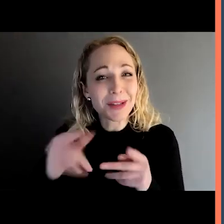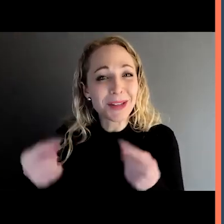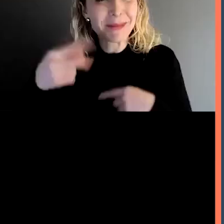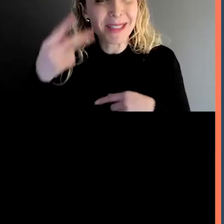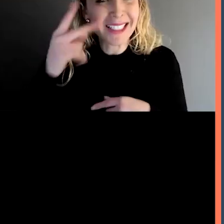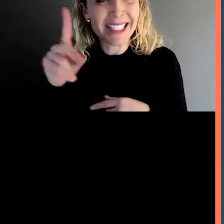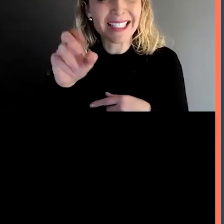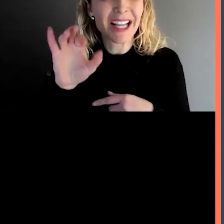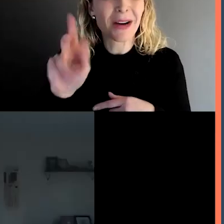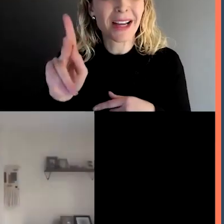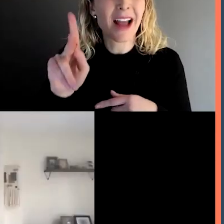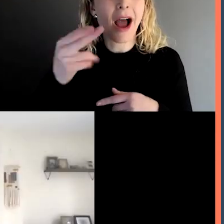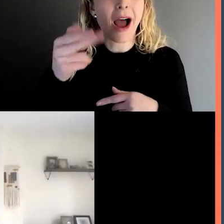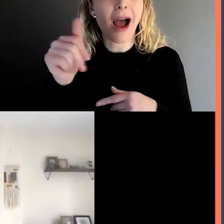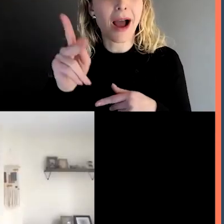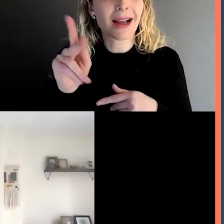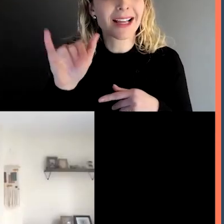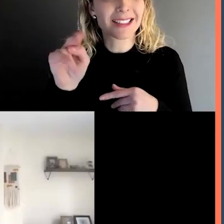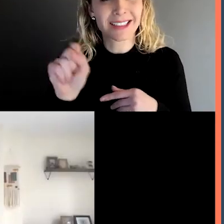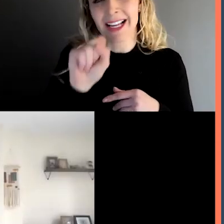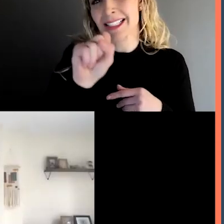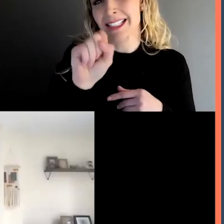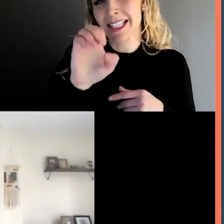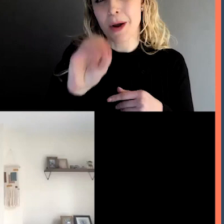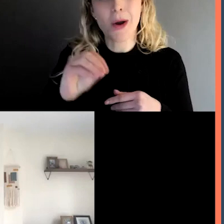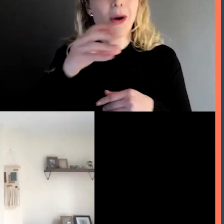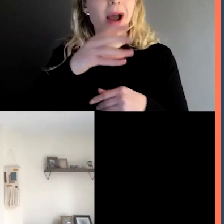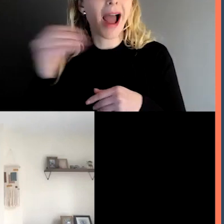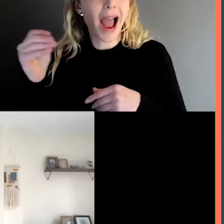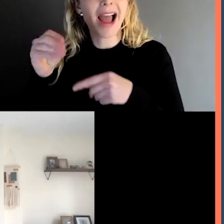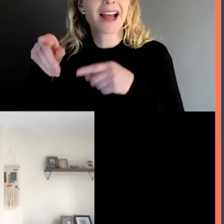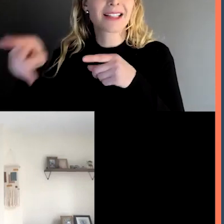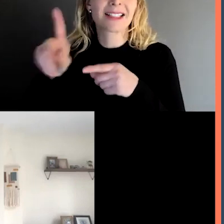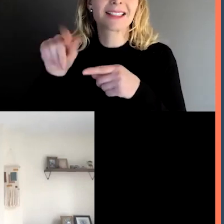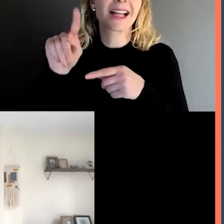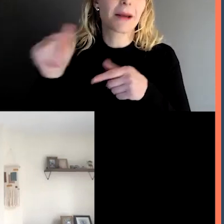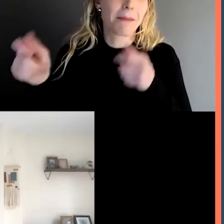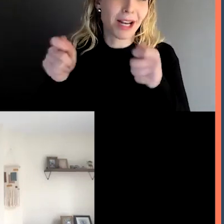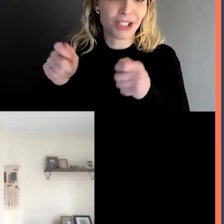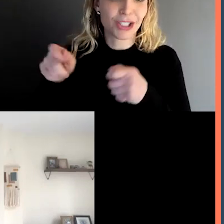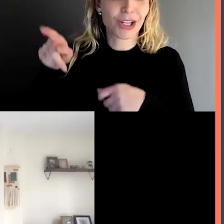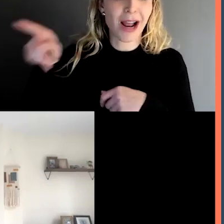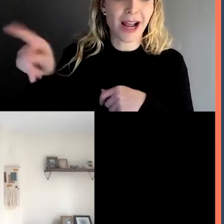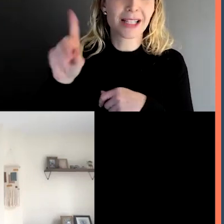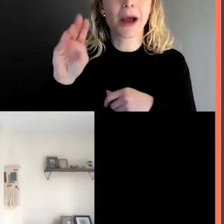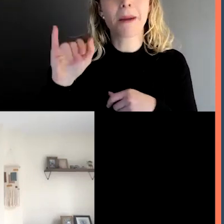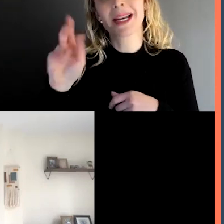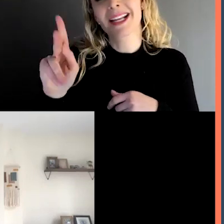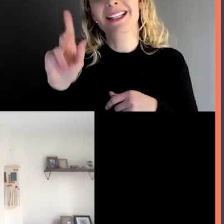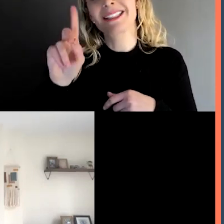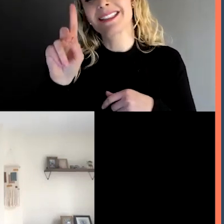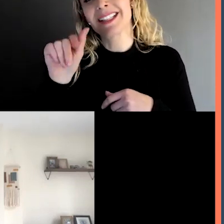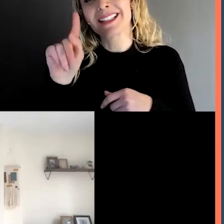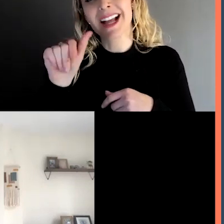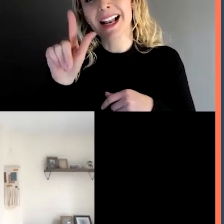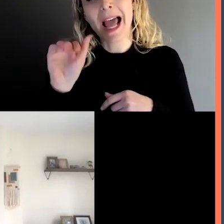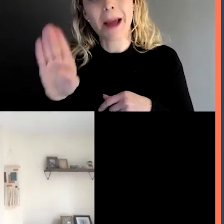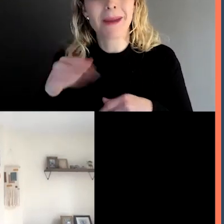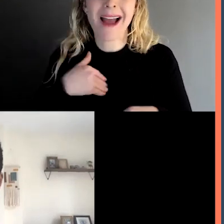DEREK HAWKINS SCO AND WEB MANAGER AT DOMINO DATA LAB AND HAS A FREAKIN ADORABLE PUP. TAKE IT AWAY, SIR.